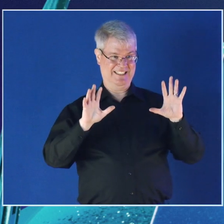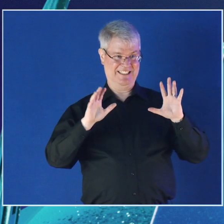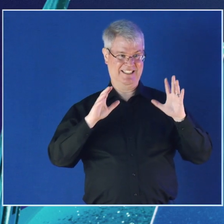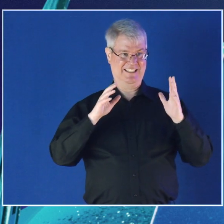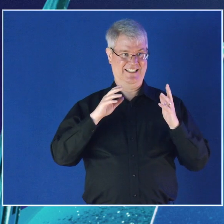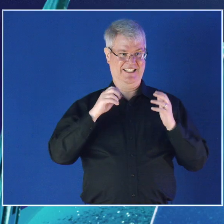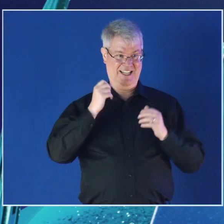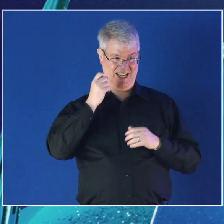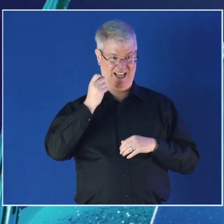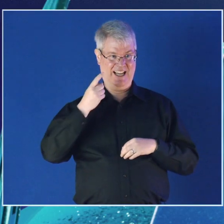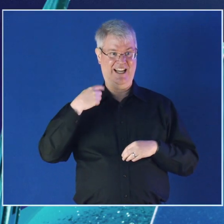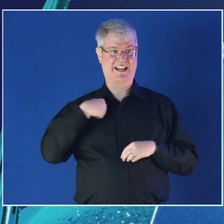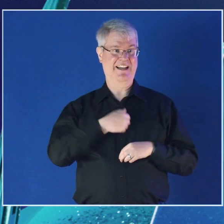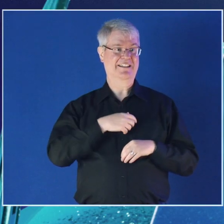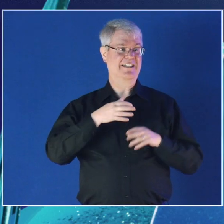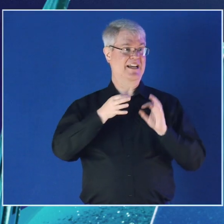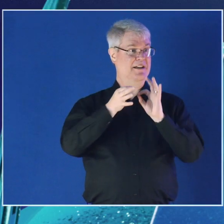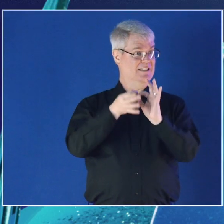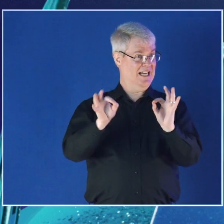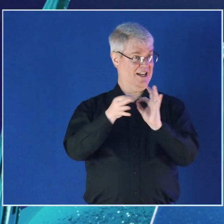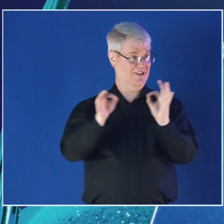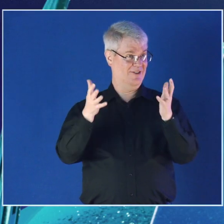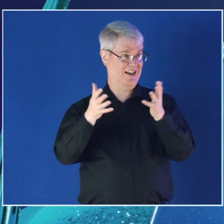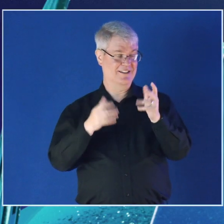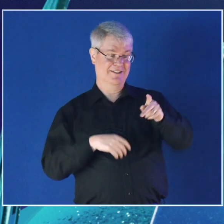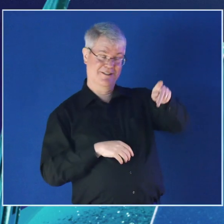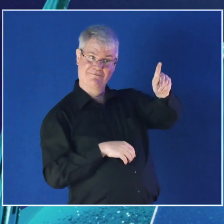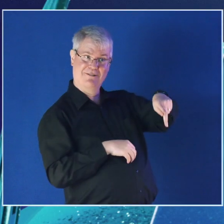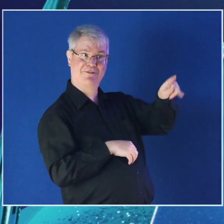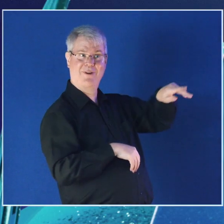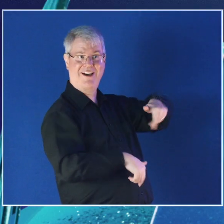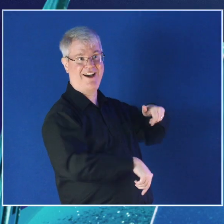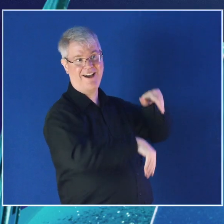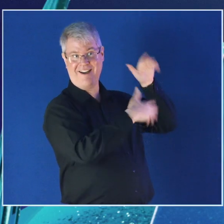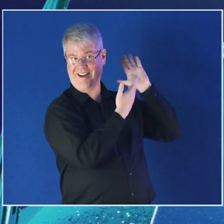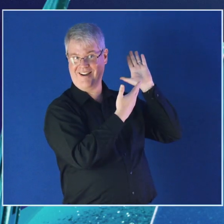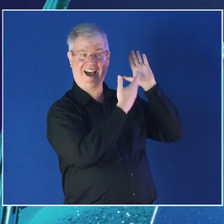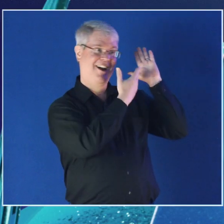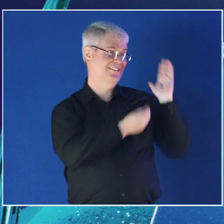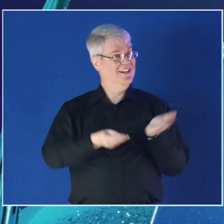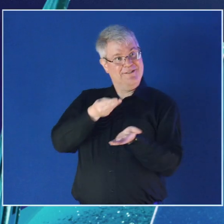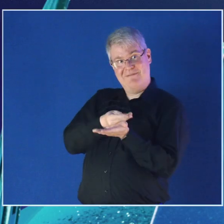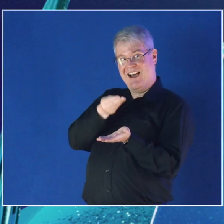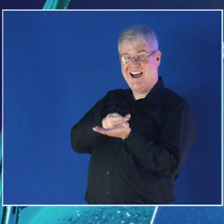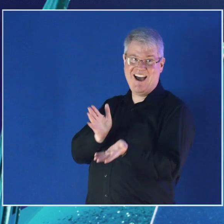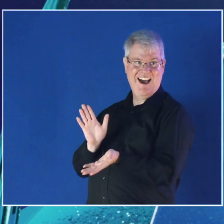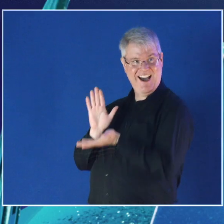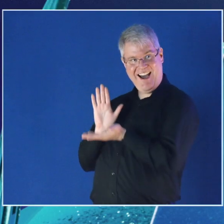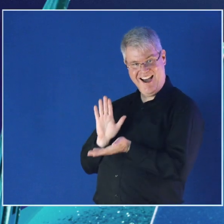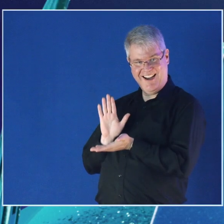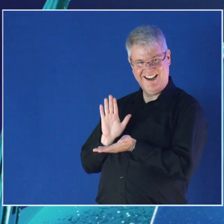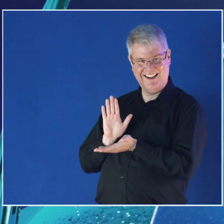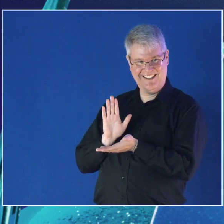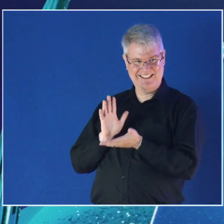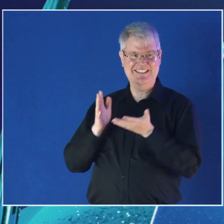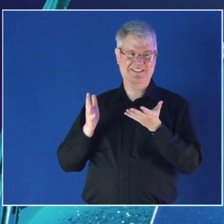so what I'm going to do is just, through my voice, create a beautiful PowerPoint presentation.